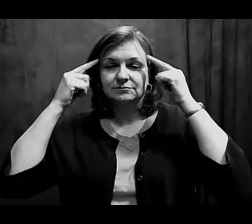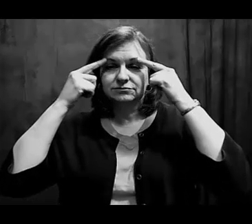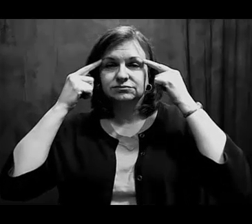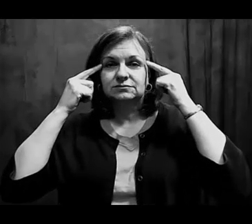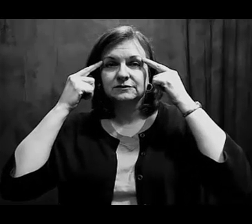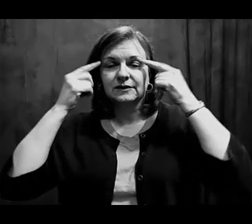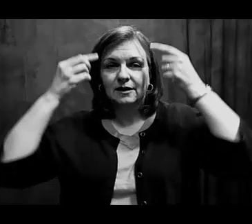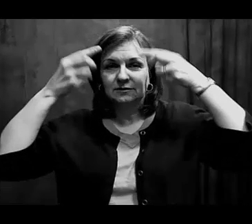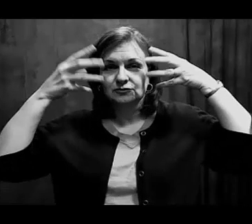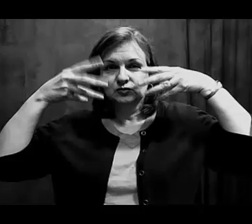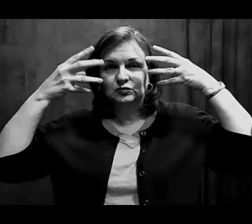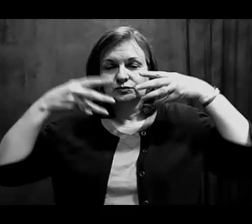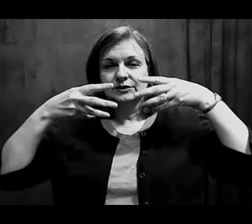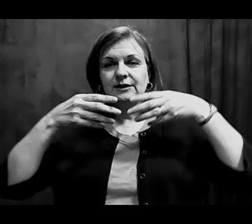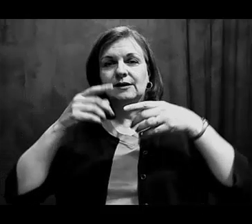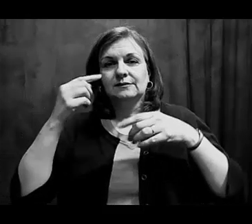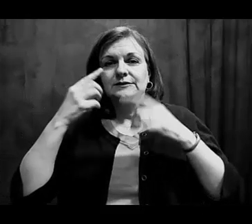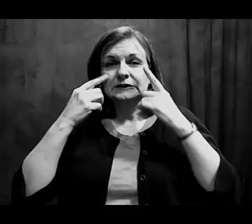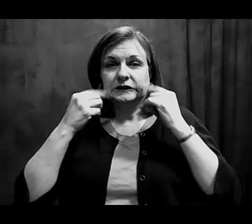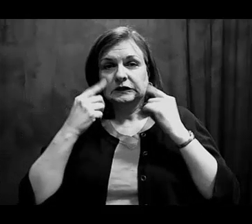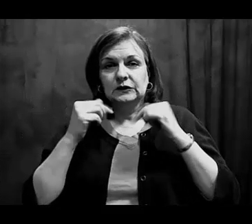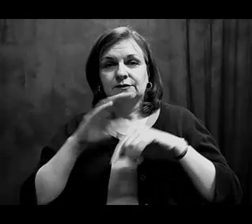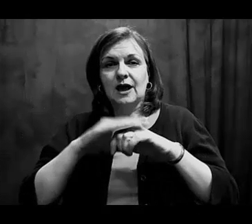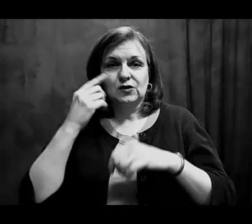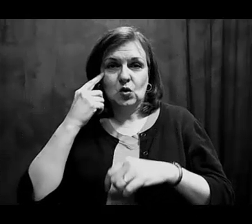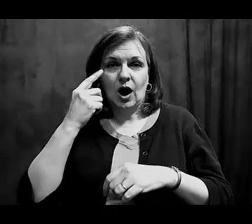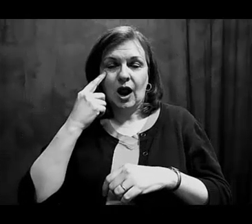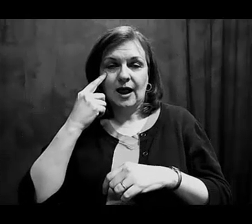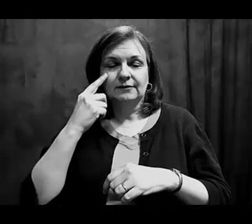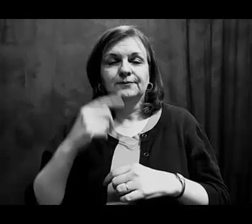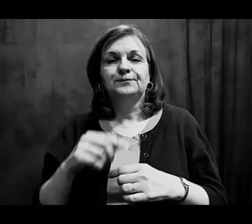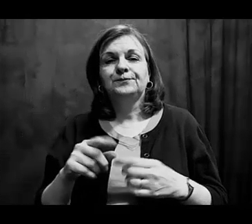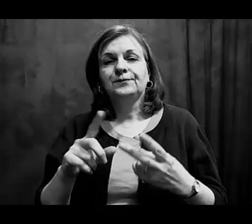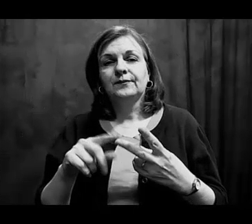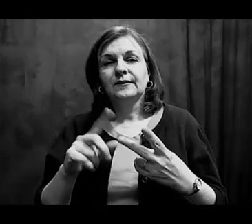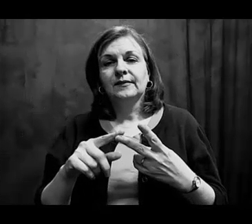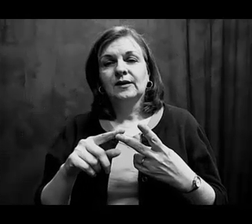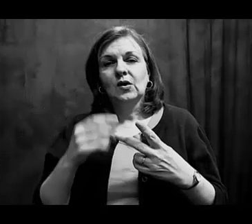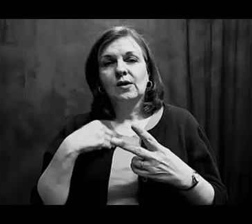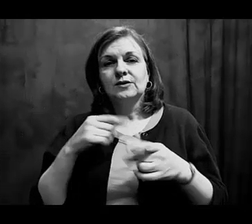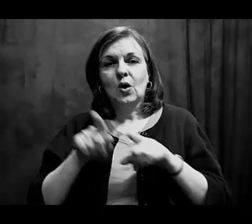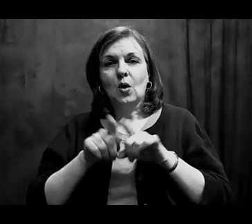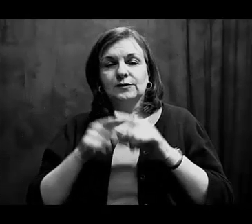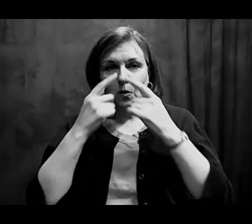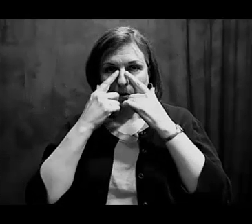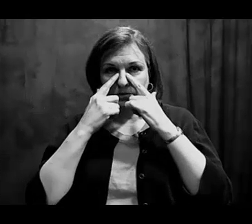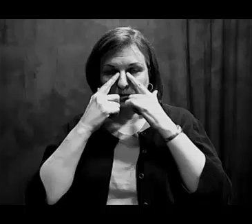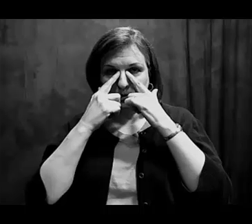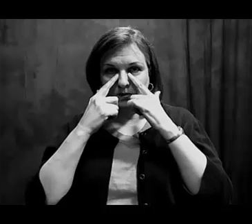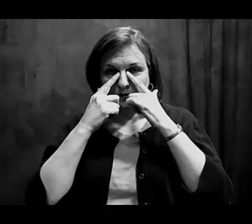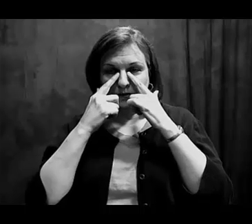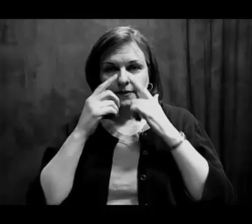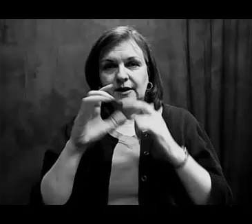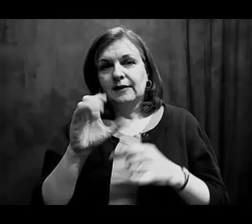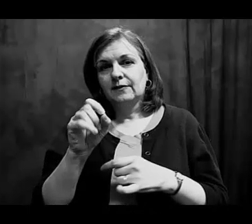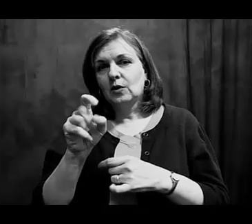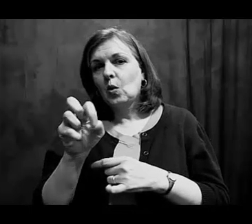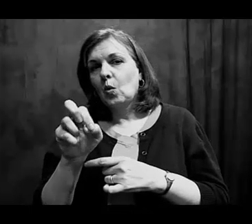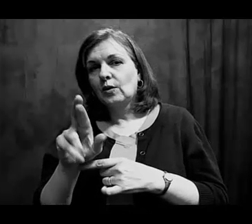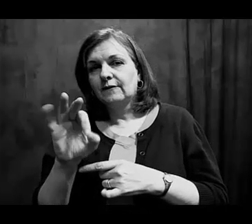onto your eyes surface you also have them in the corner of your ea=ye, so this is what produces those little crusties in the corner of